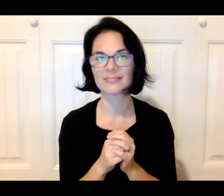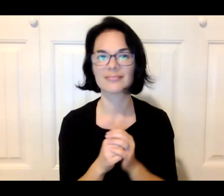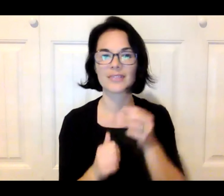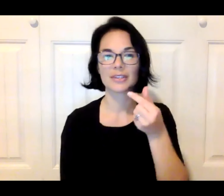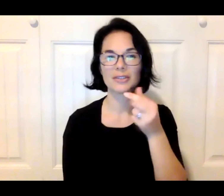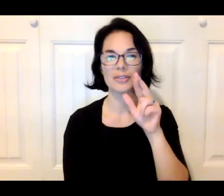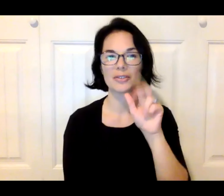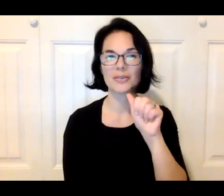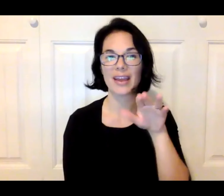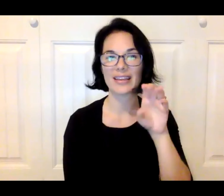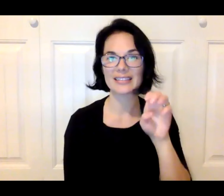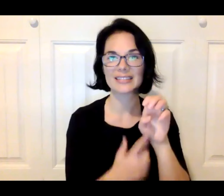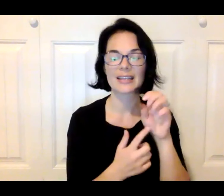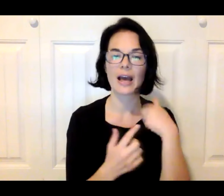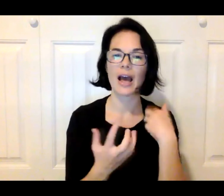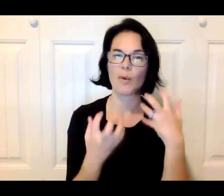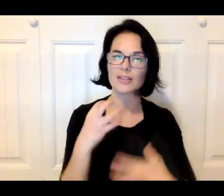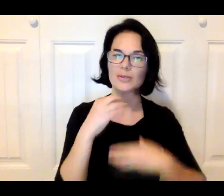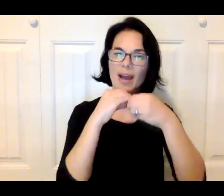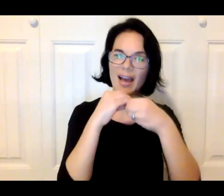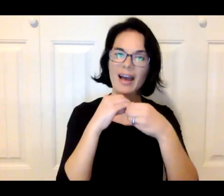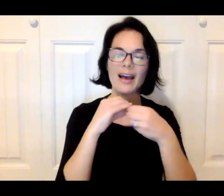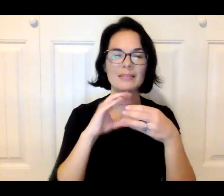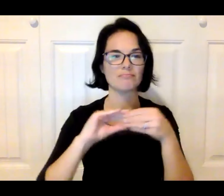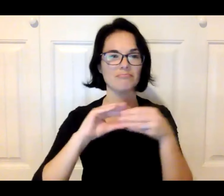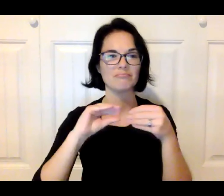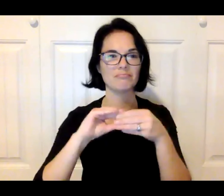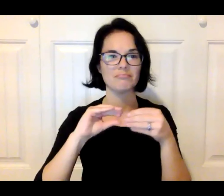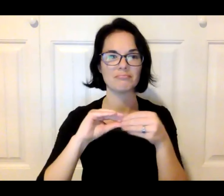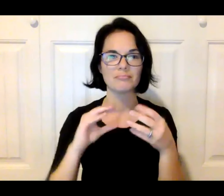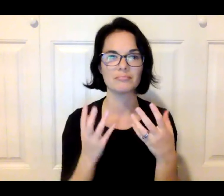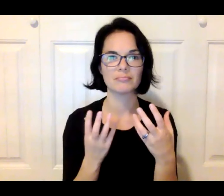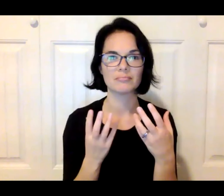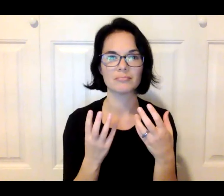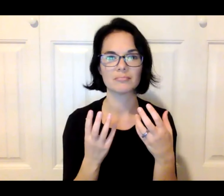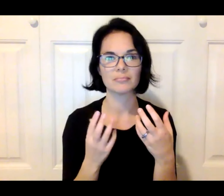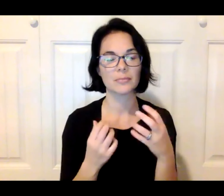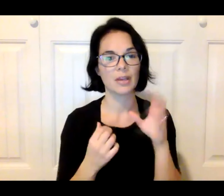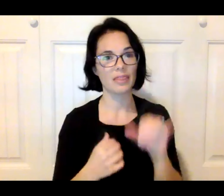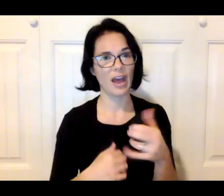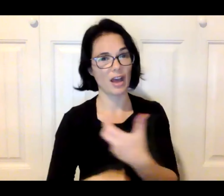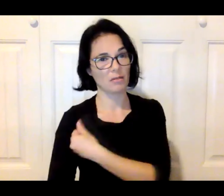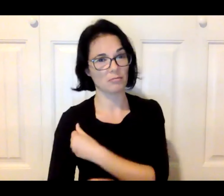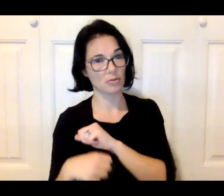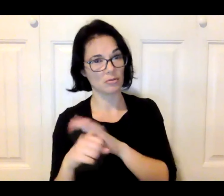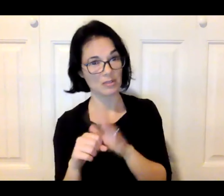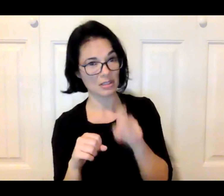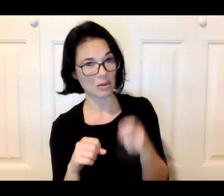people get immunity than if they were not to get the vaccine. There’s also